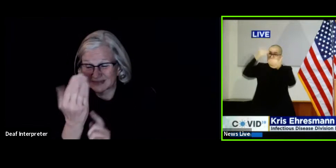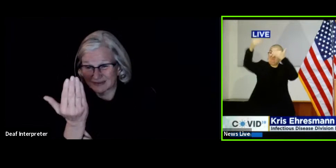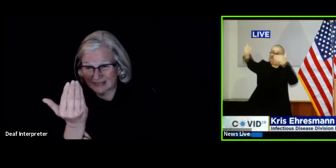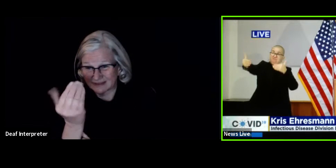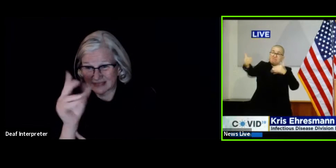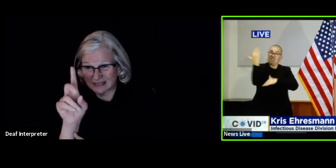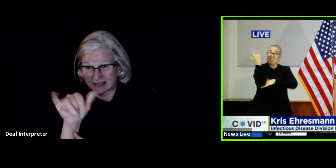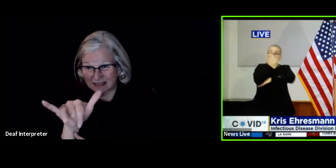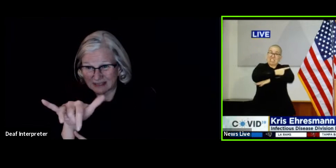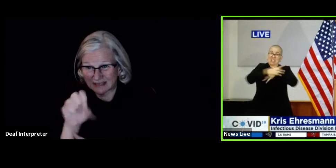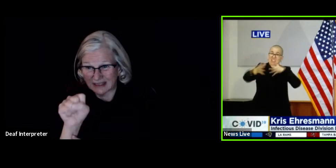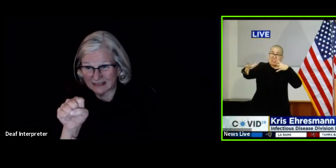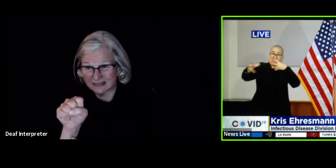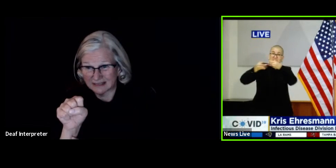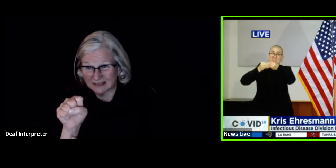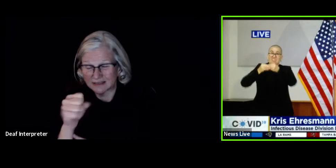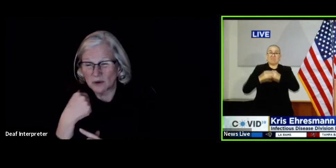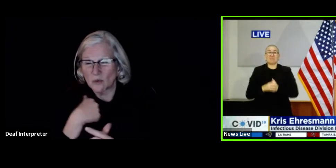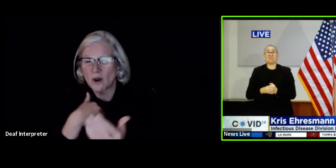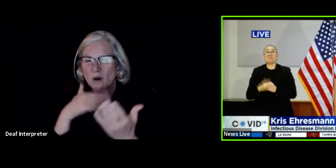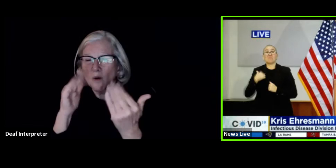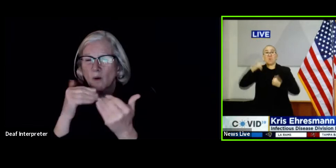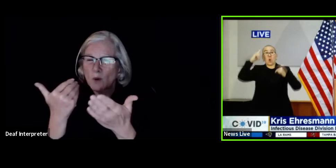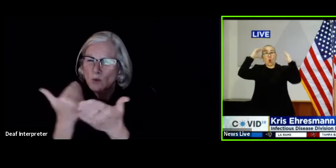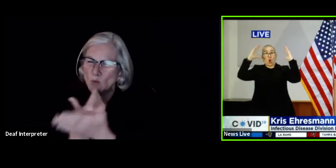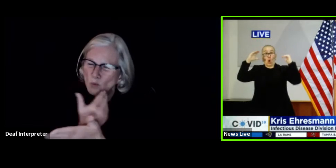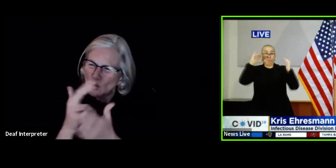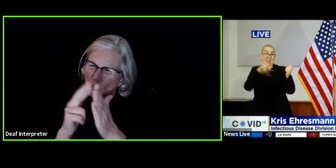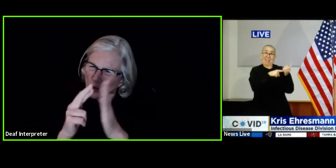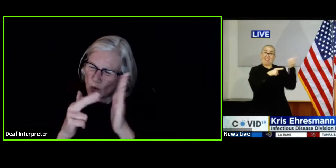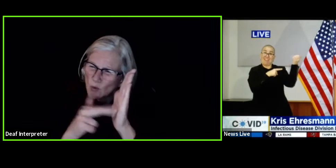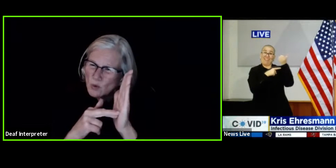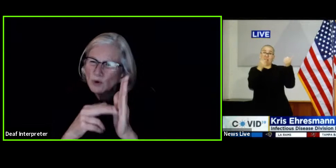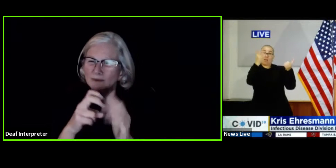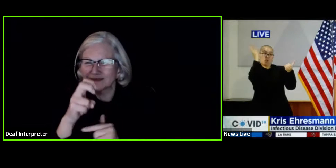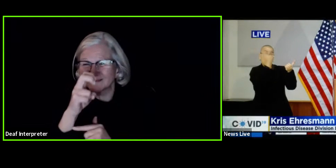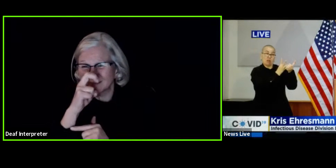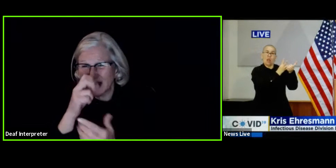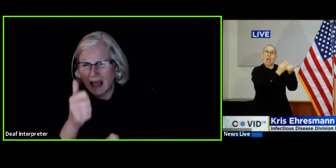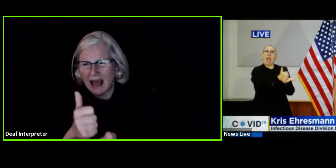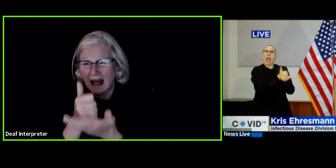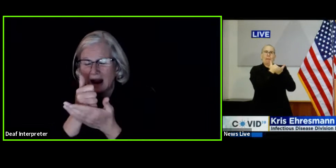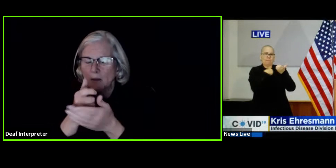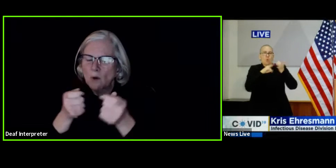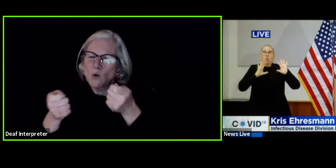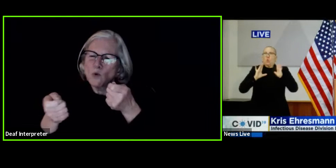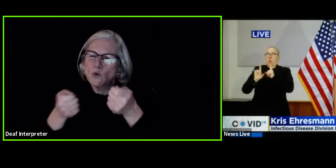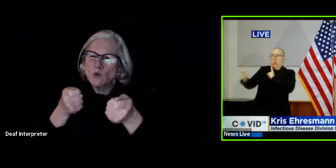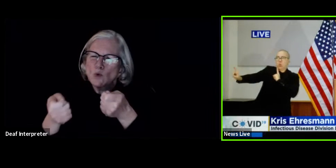MEASURES WILL HELP DELAY THESE MILESTONES. SADLY, TODAY'S UPDATE INCLUDES ANOTHER 24 DEATHS.